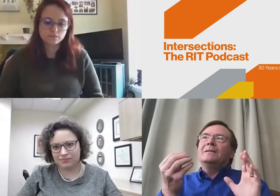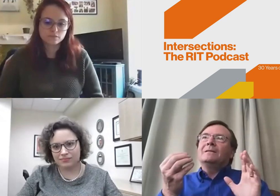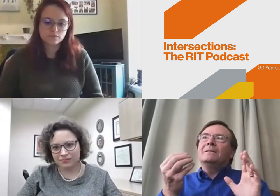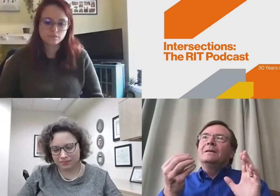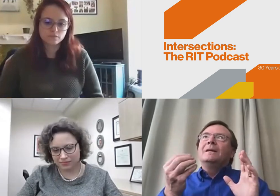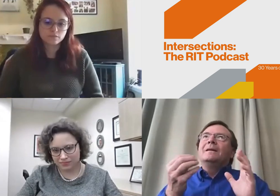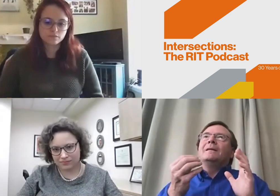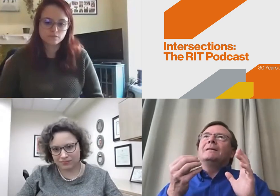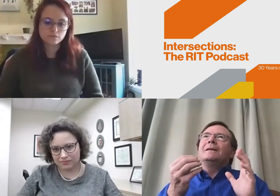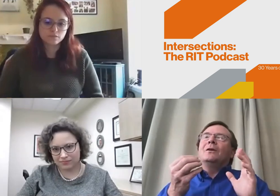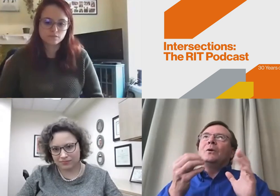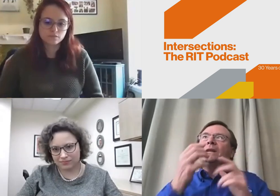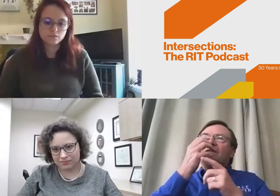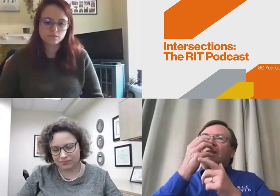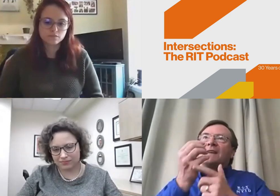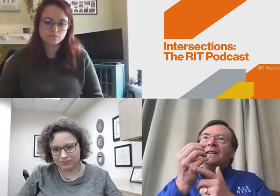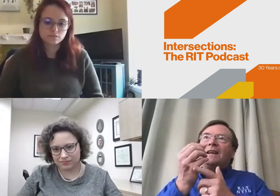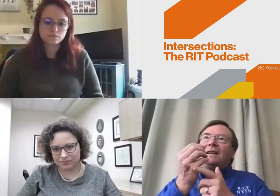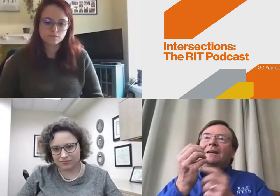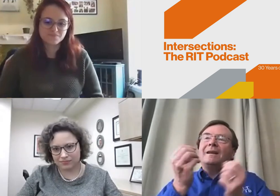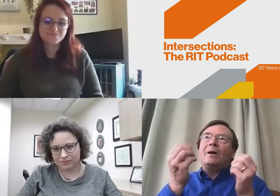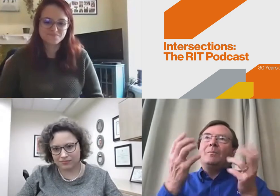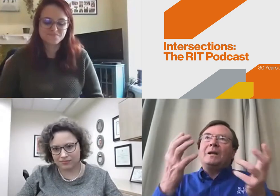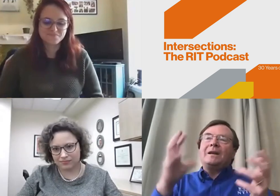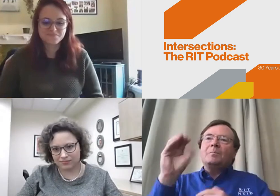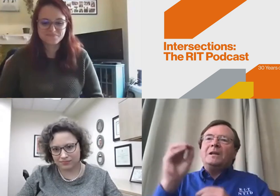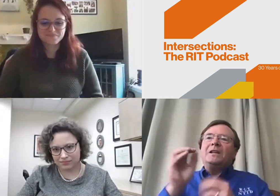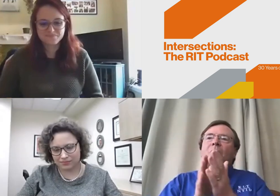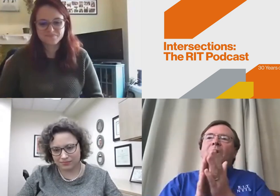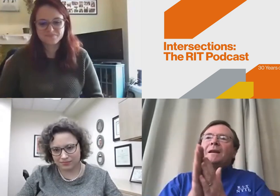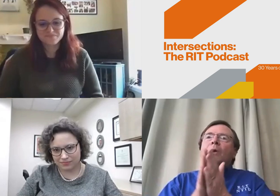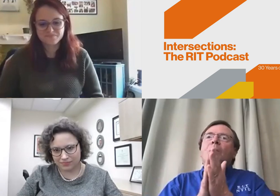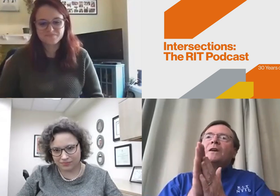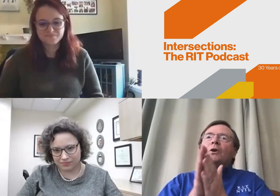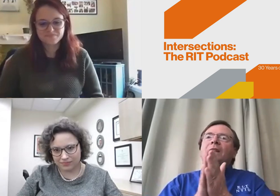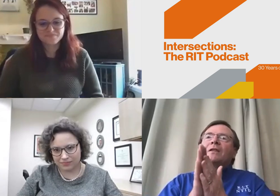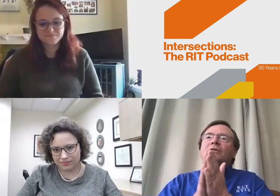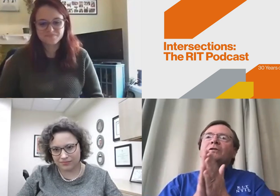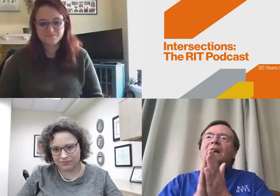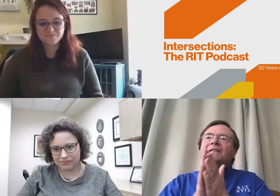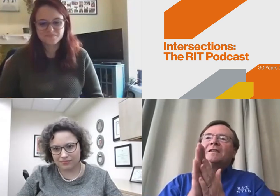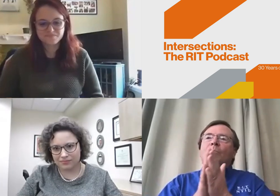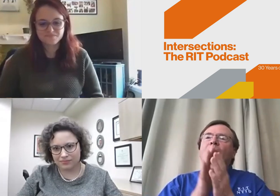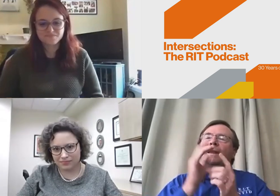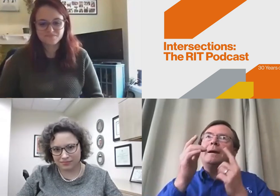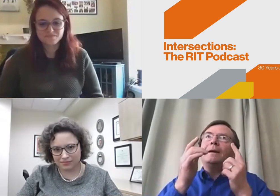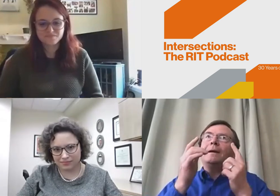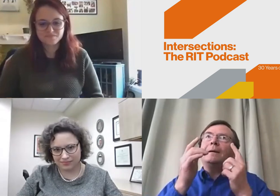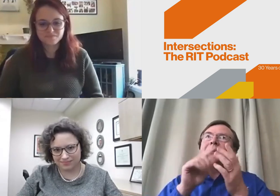And it's fascinating how many companies right now are very enthusiastic when they begin